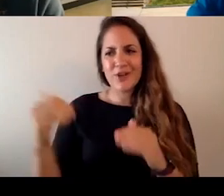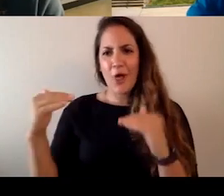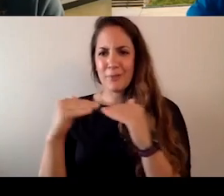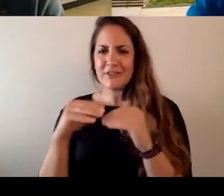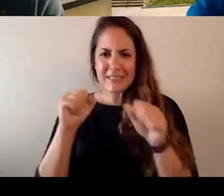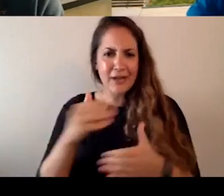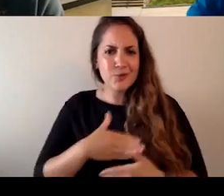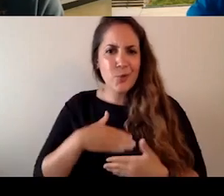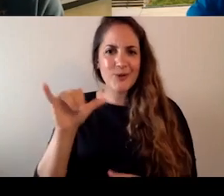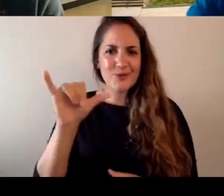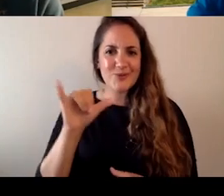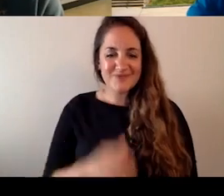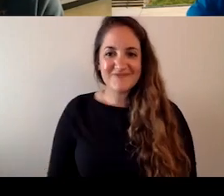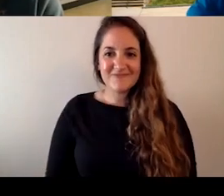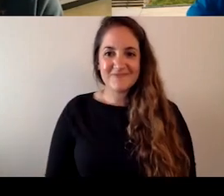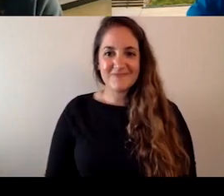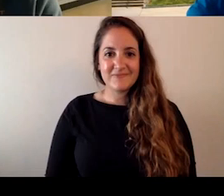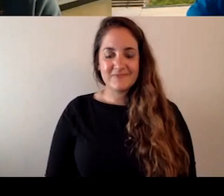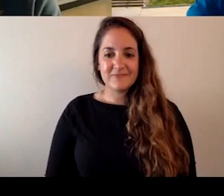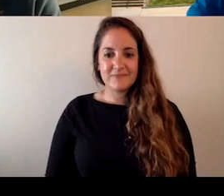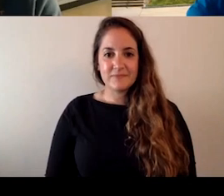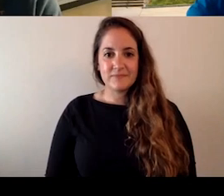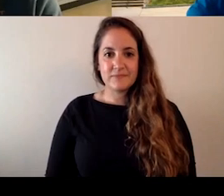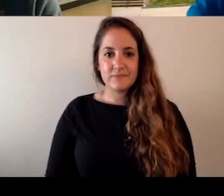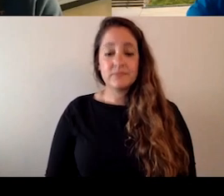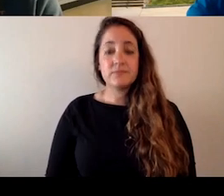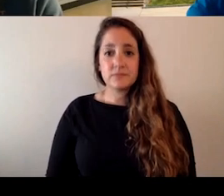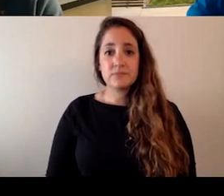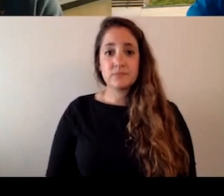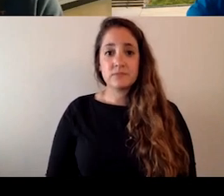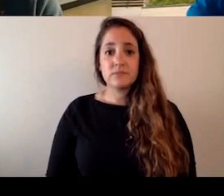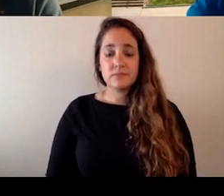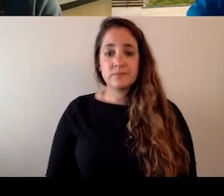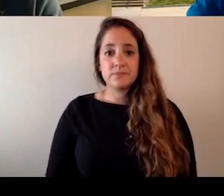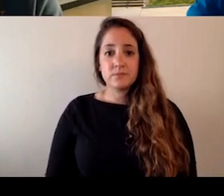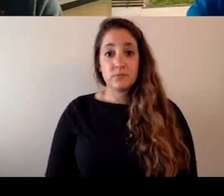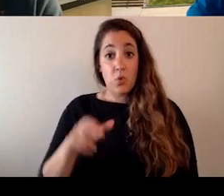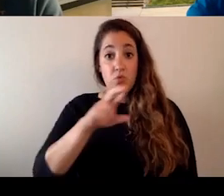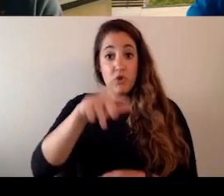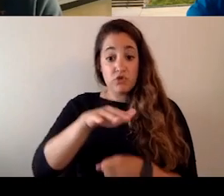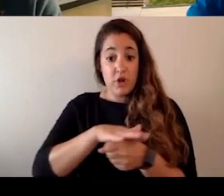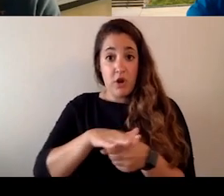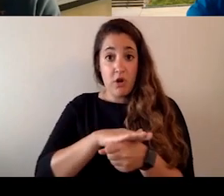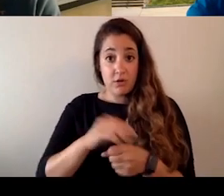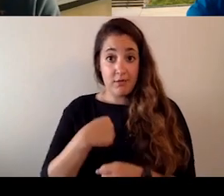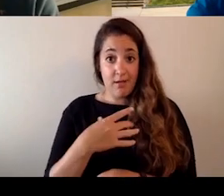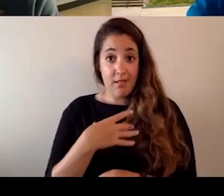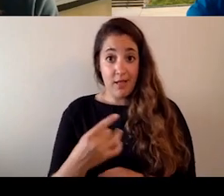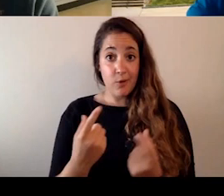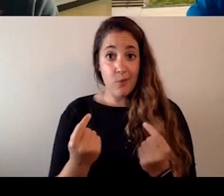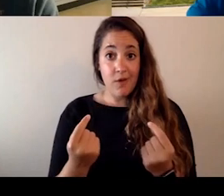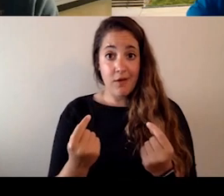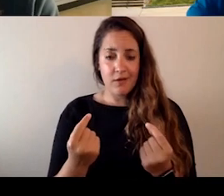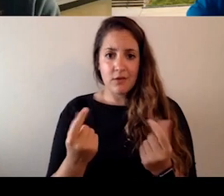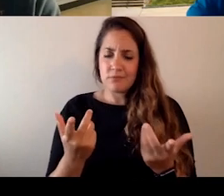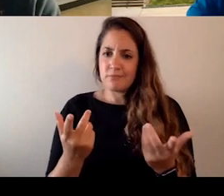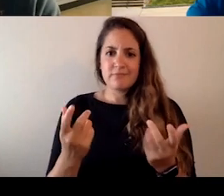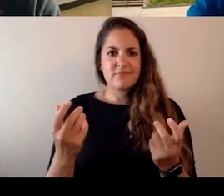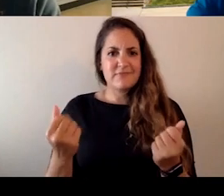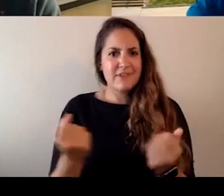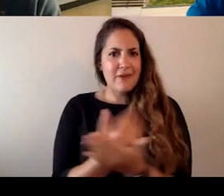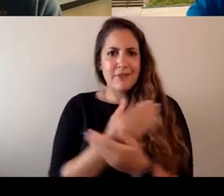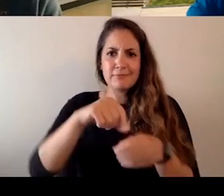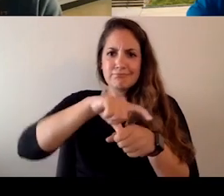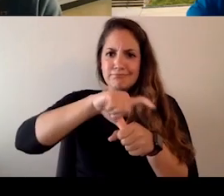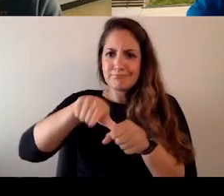So the one of the things I like about the area is that you know - everything is kind of within a reasonable driving distance.